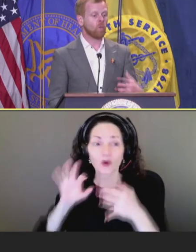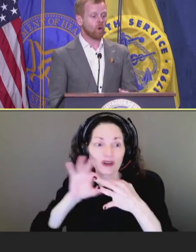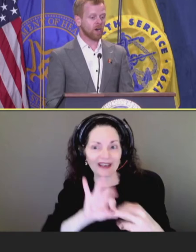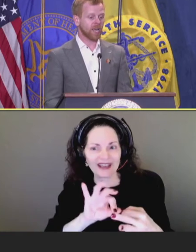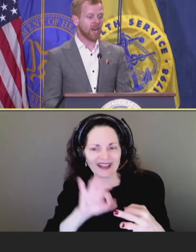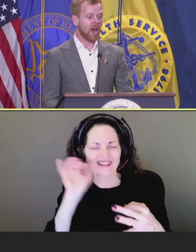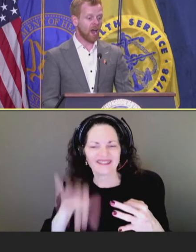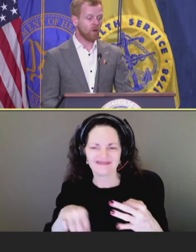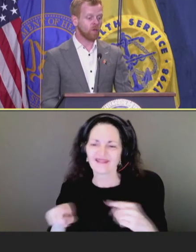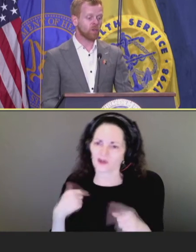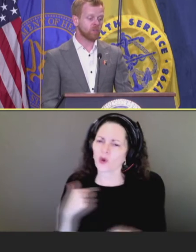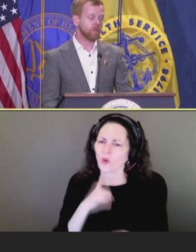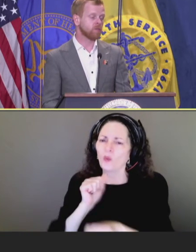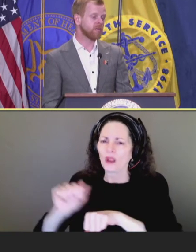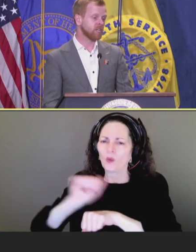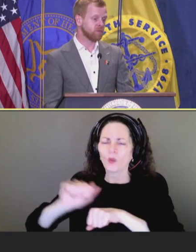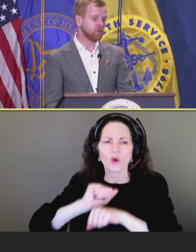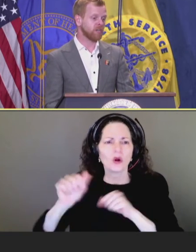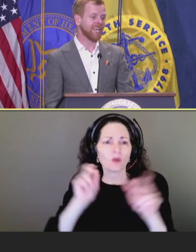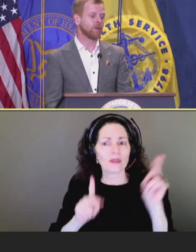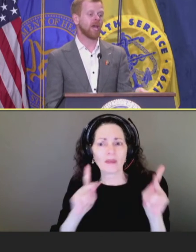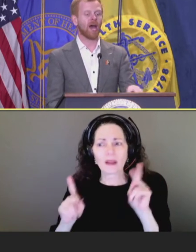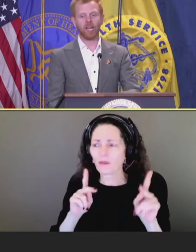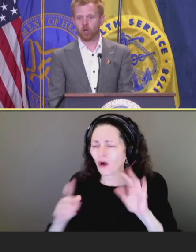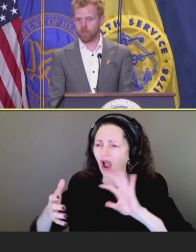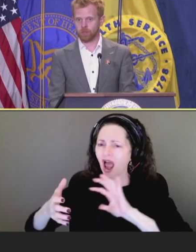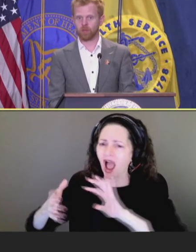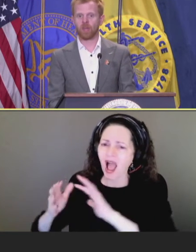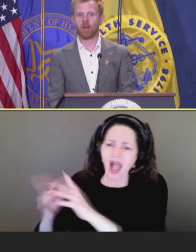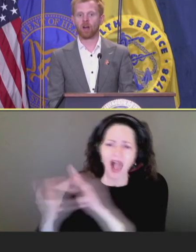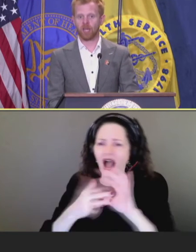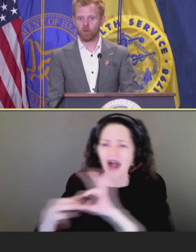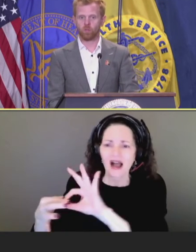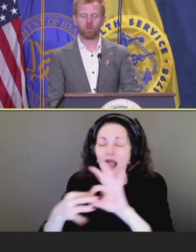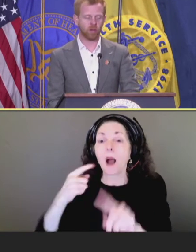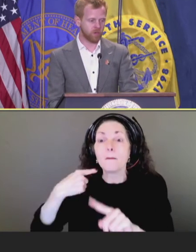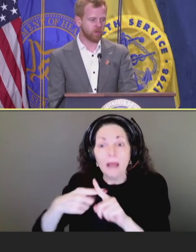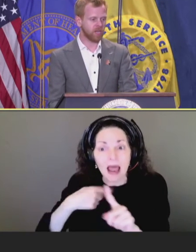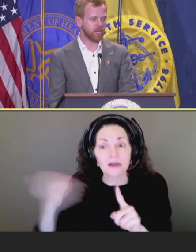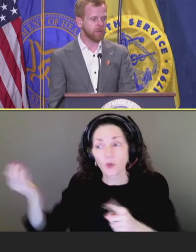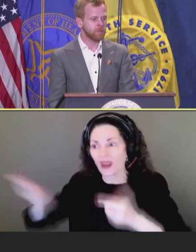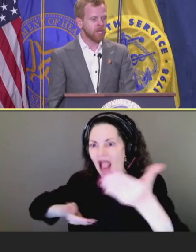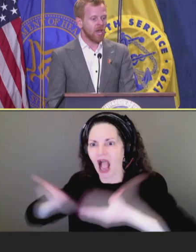work and --we work with people in community and we hire people that are in community.